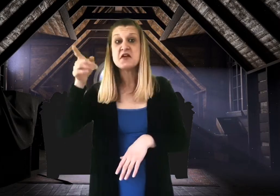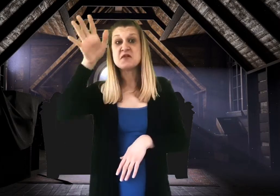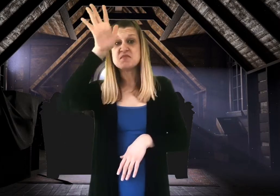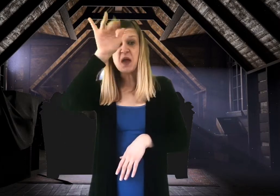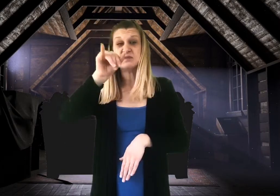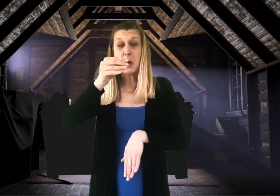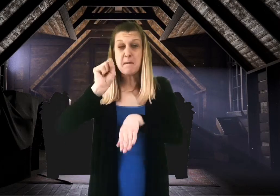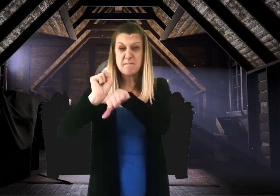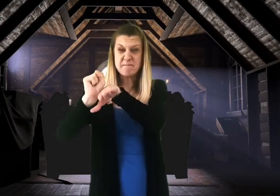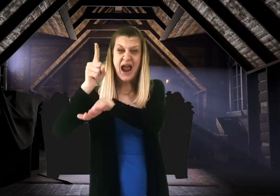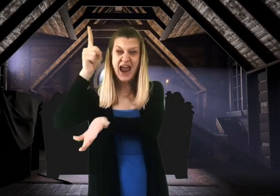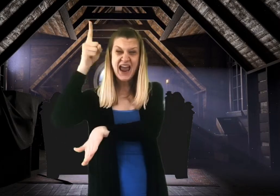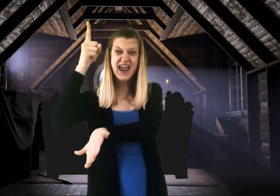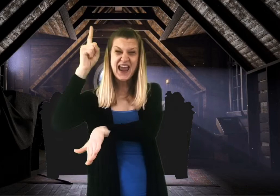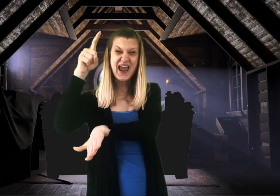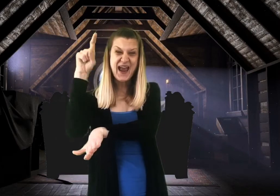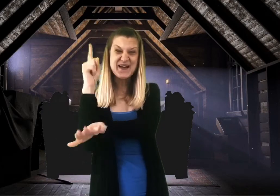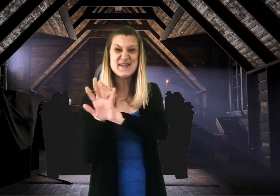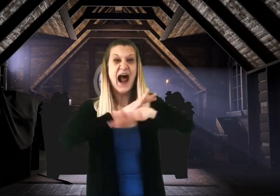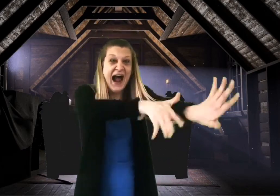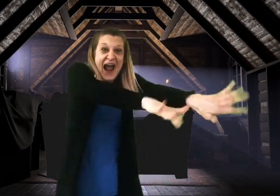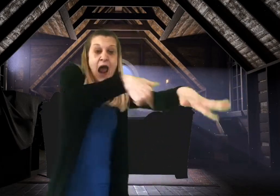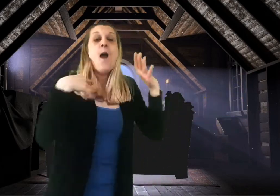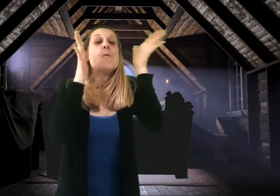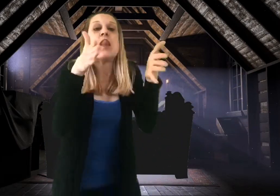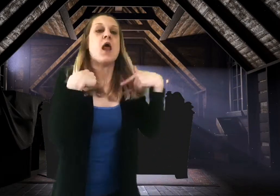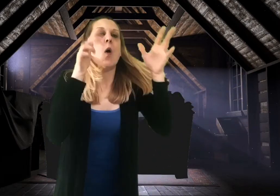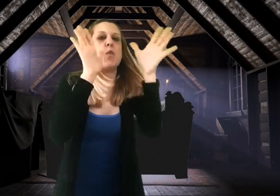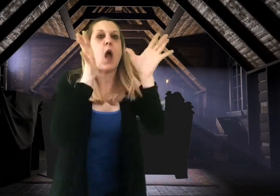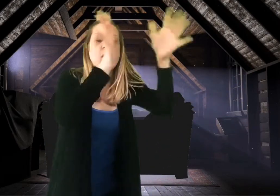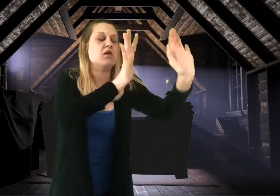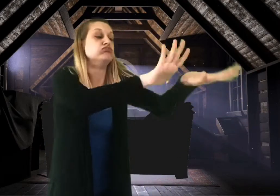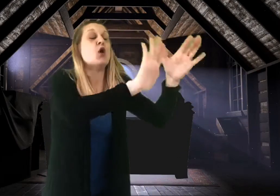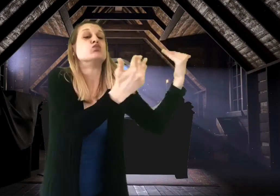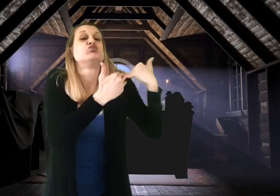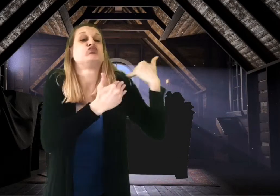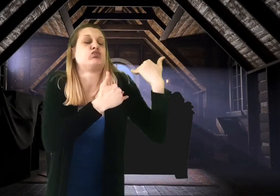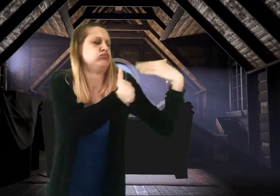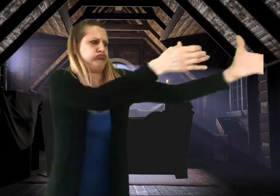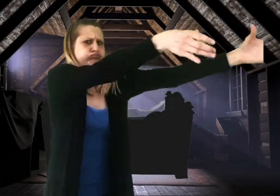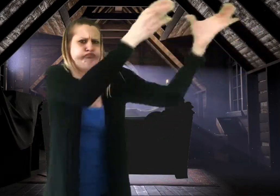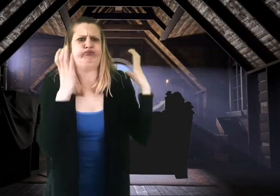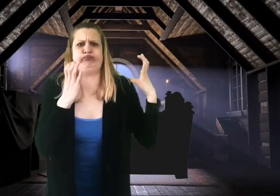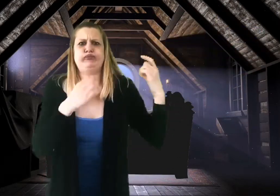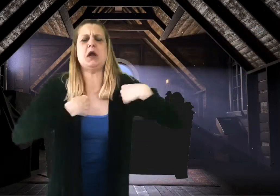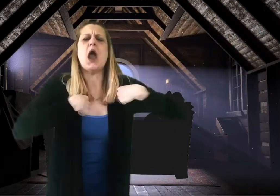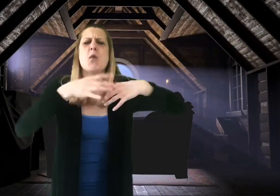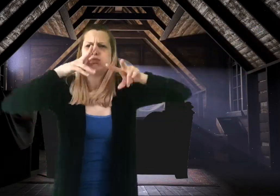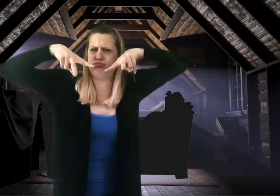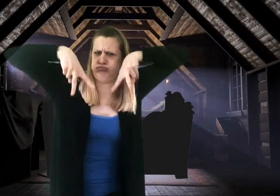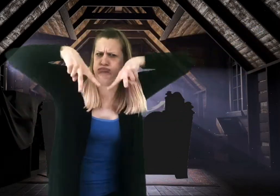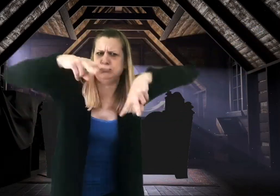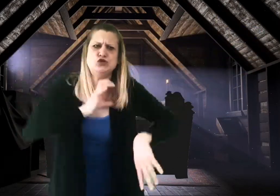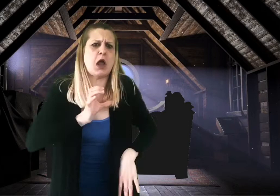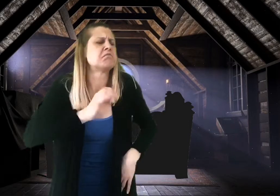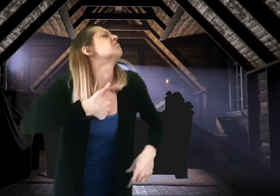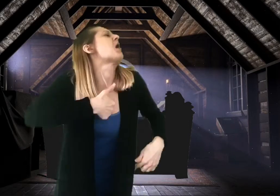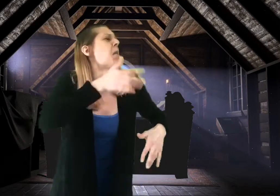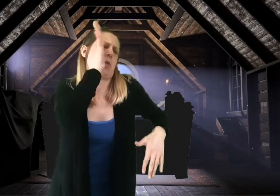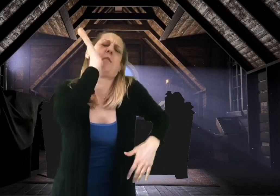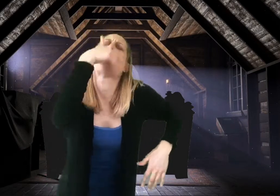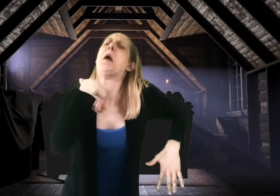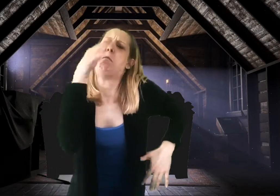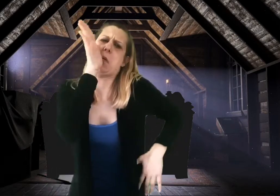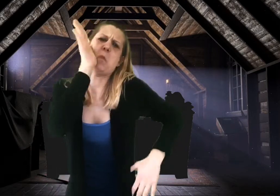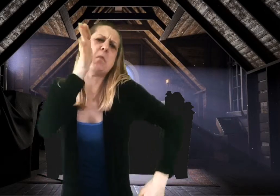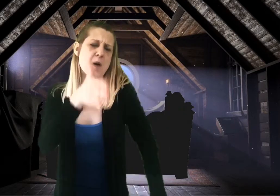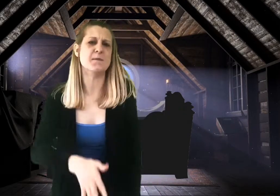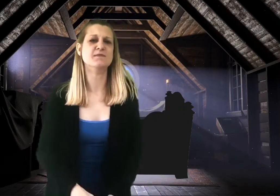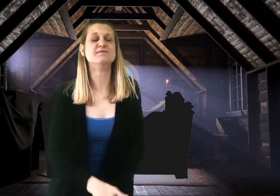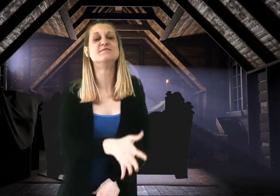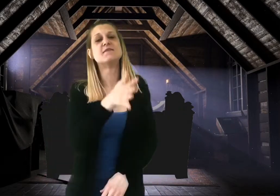"I will!" shouted Grandpa Joe, leaping out of bed once again. "I’ll take him! I’ll look after him! You leave it to me!"